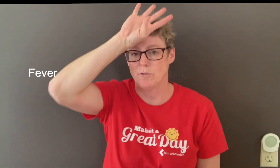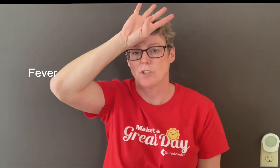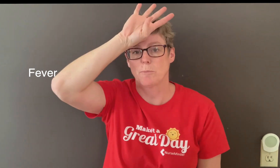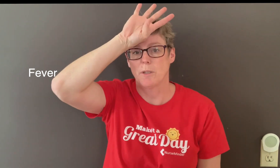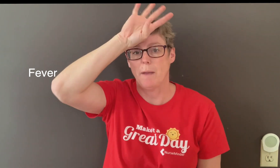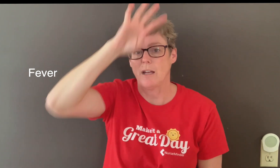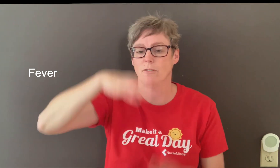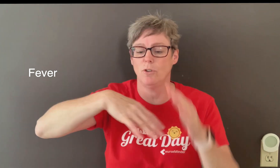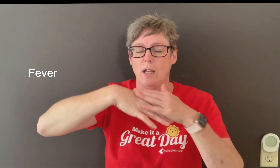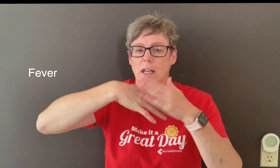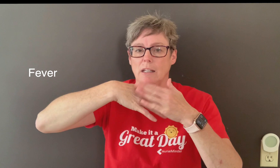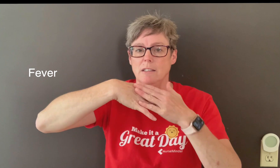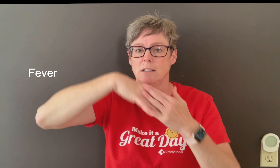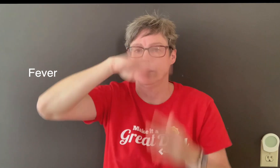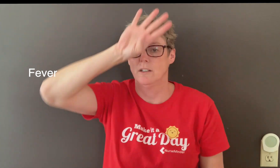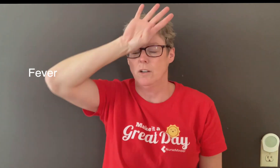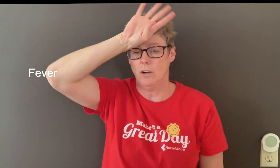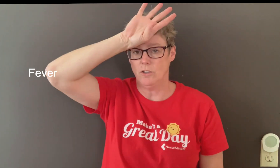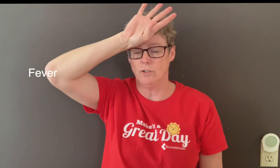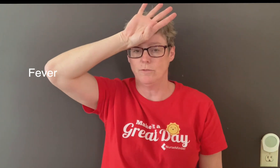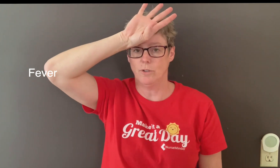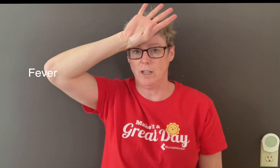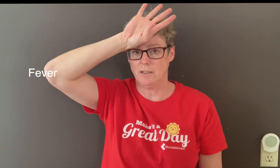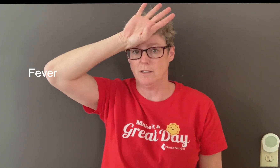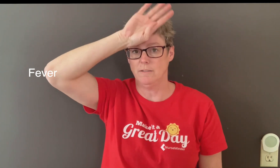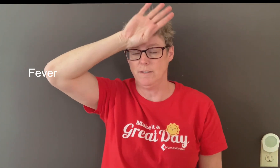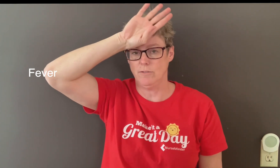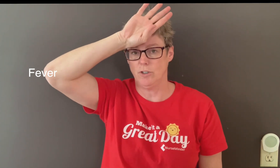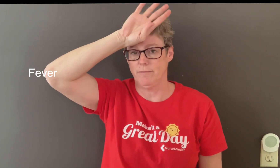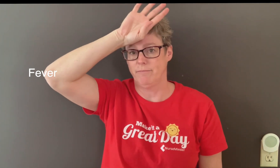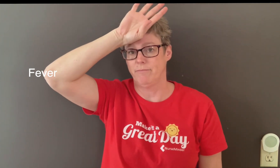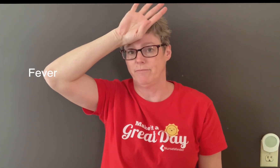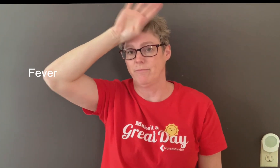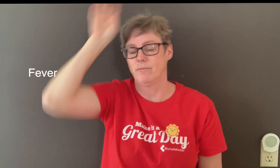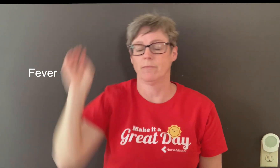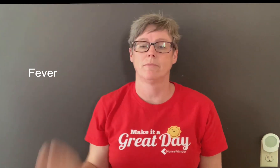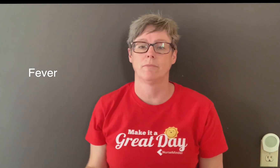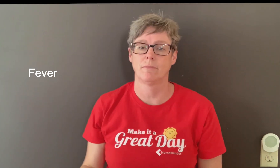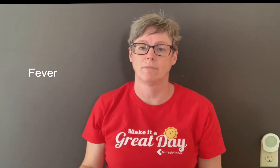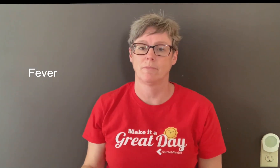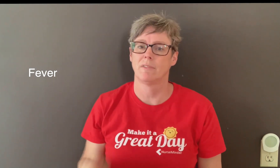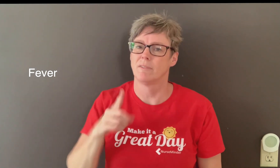just put the back of your hand on your forehead. Fever.